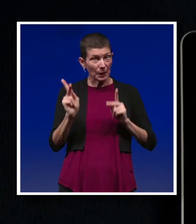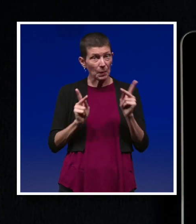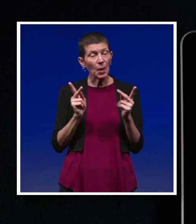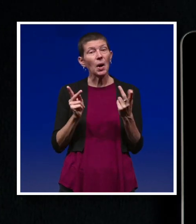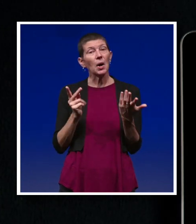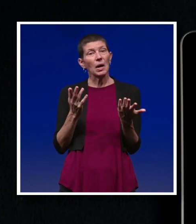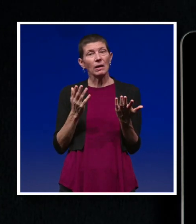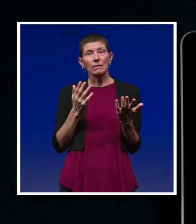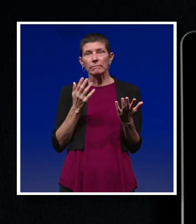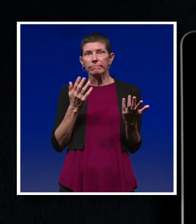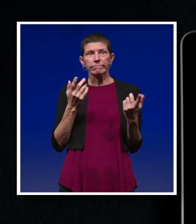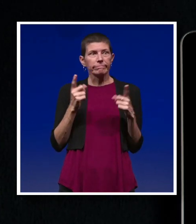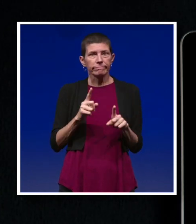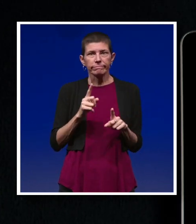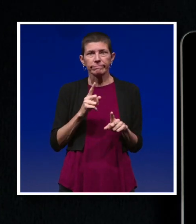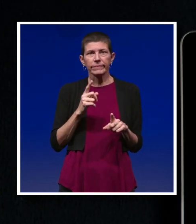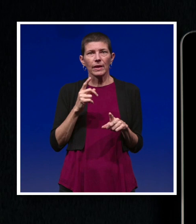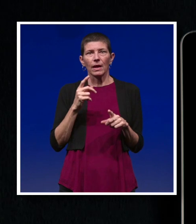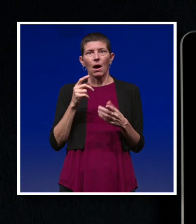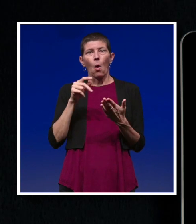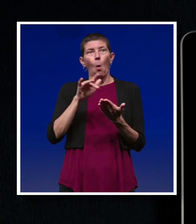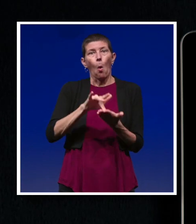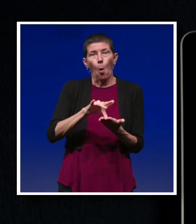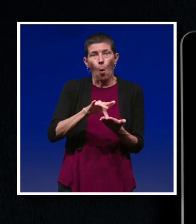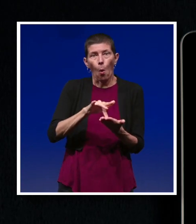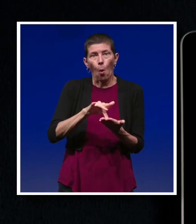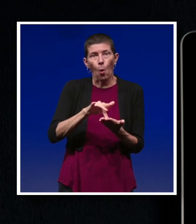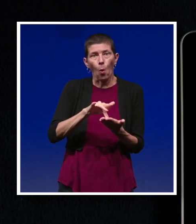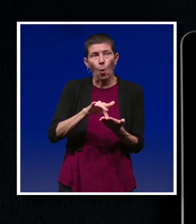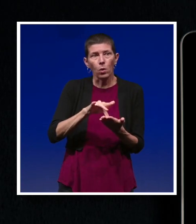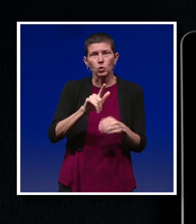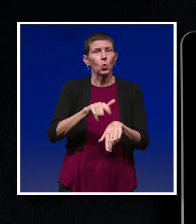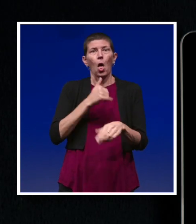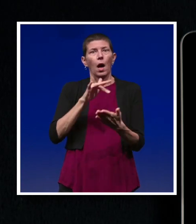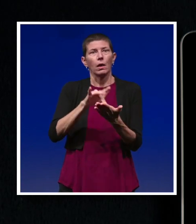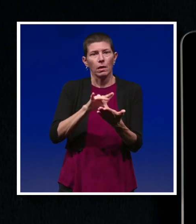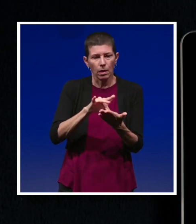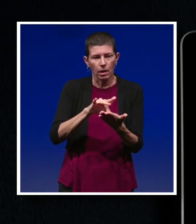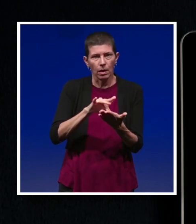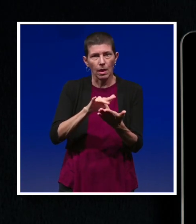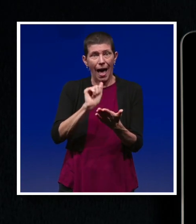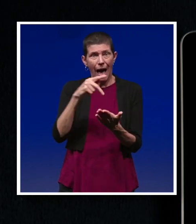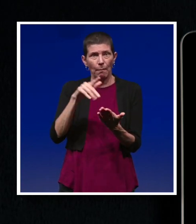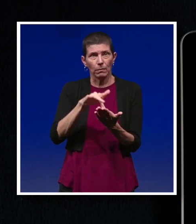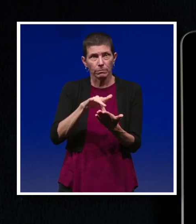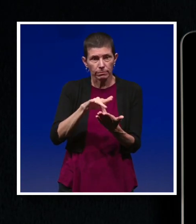Some people may find they accidentally hold too long when they're interacting